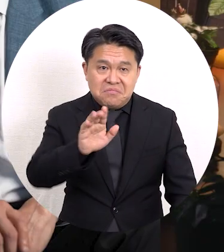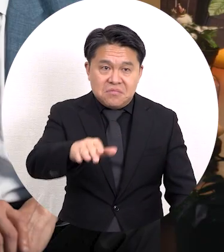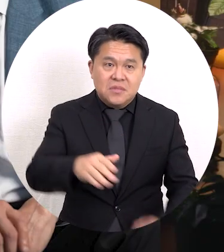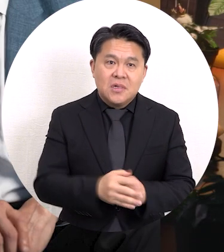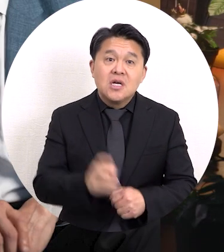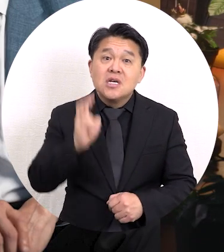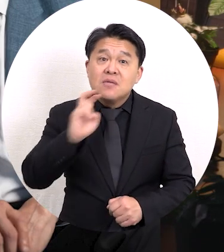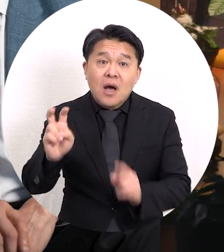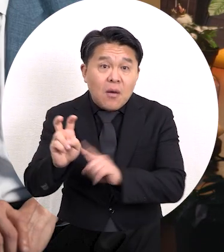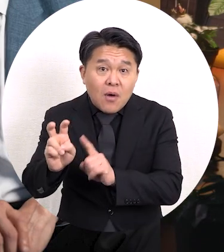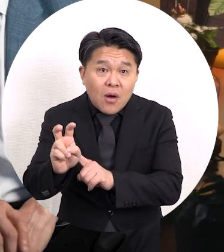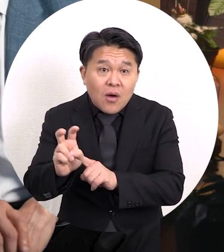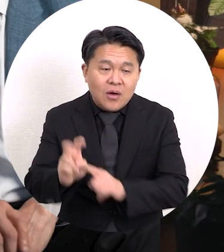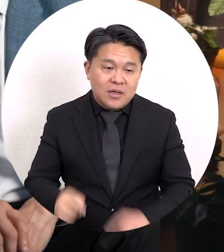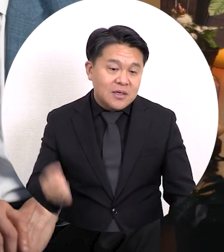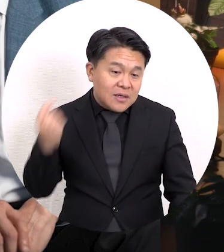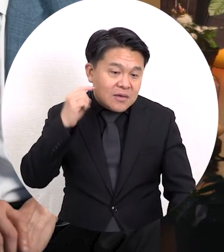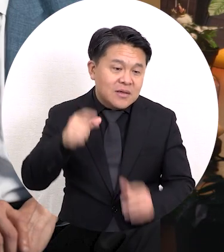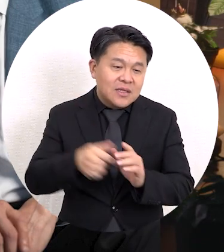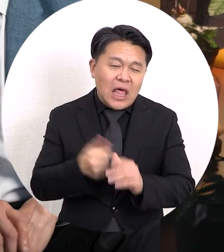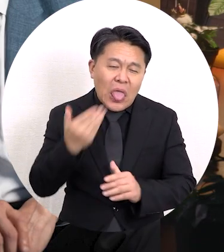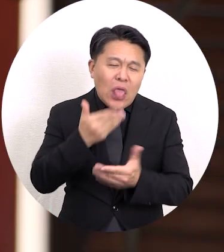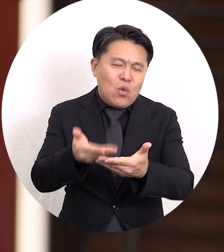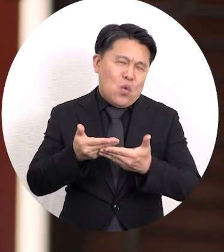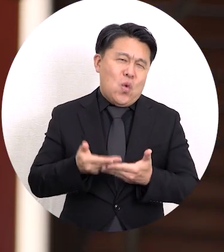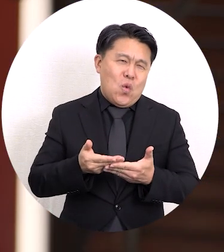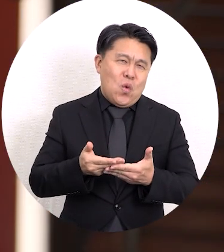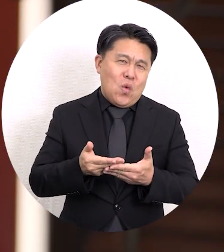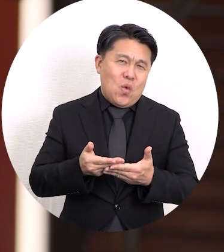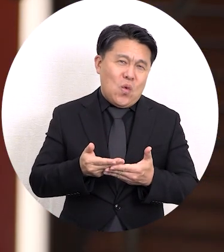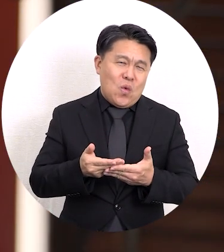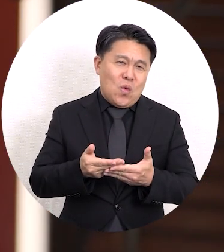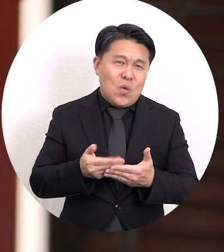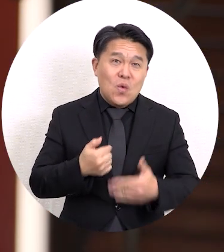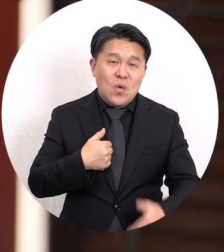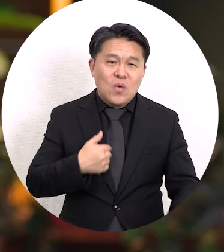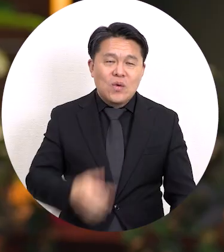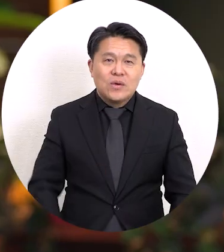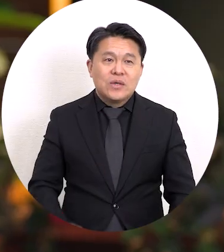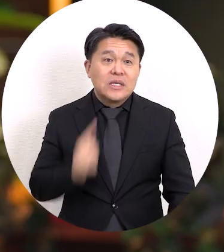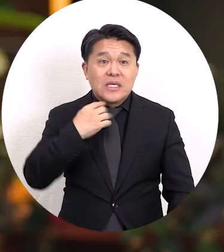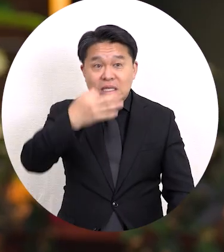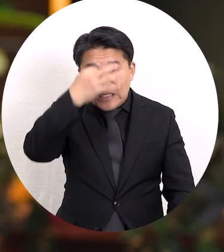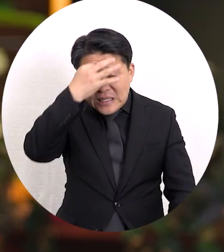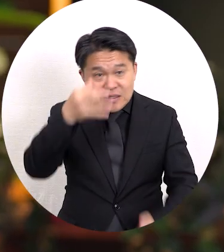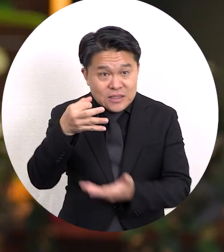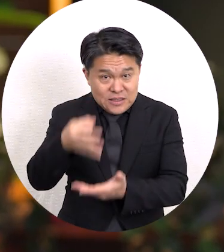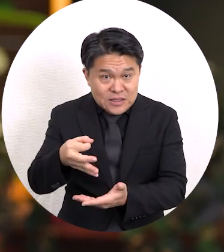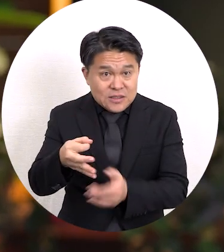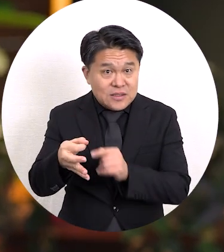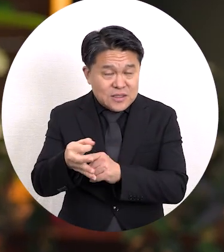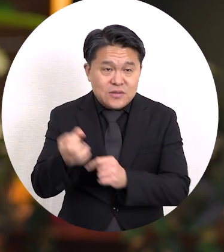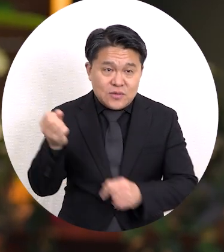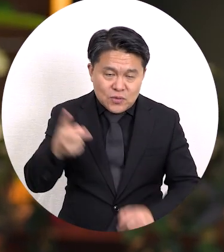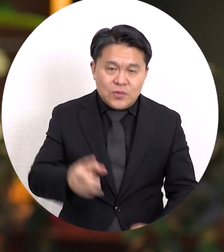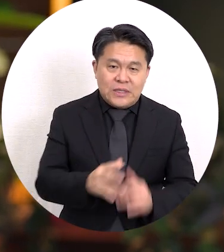describe music as "auditory cheesecake." It really resonates with me. Yes, exactly. We should not only view it as an artistic value